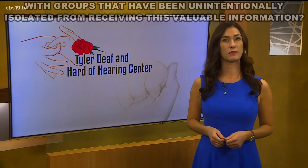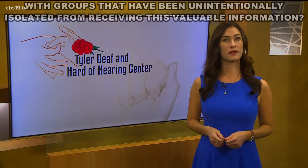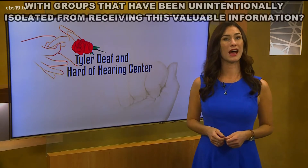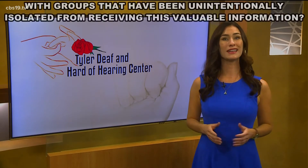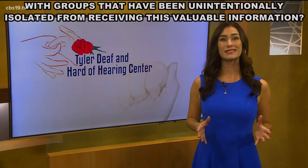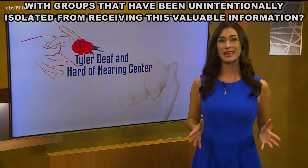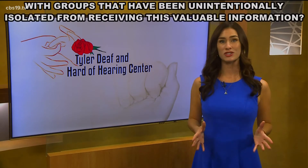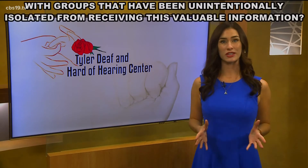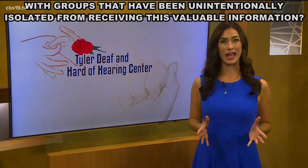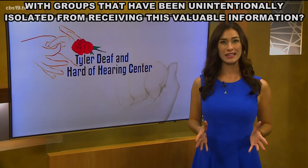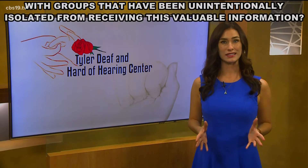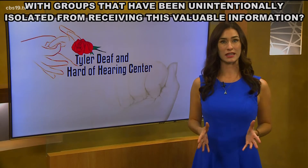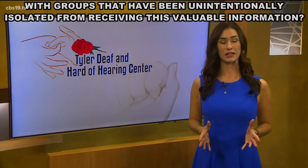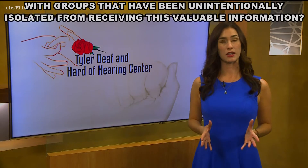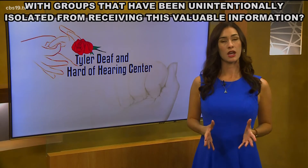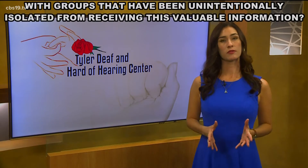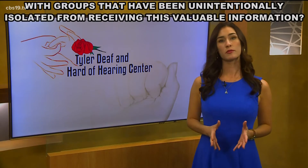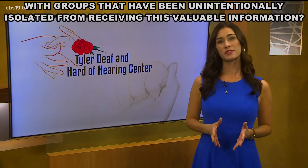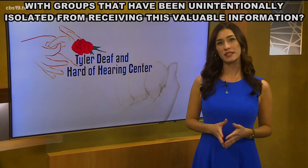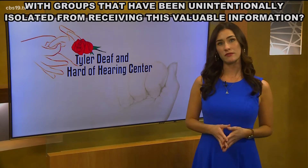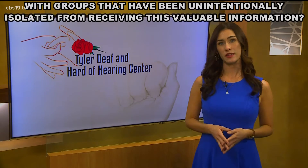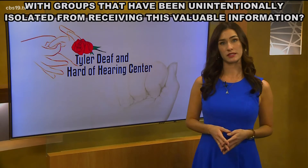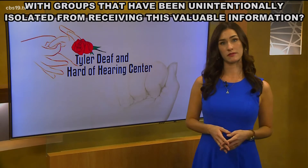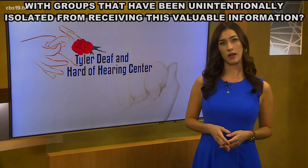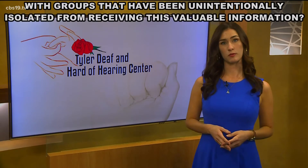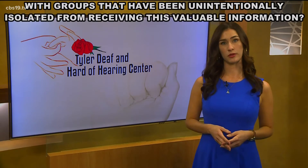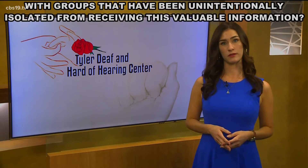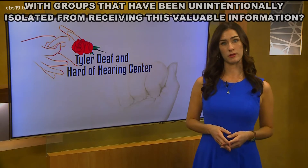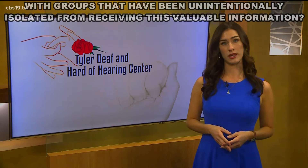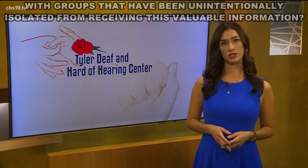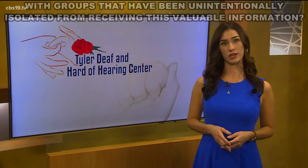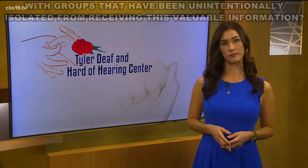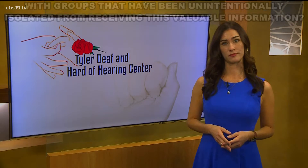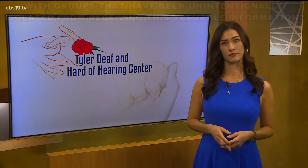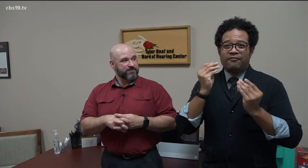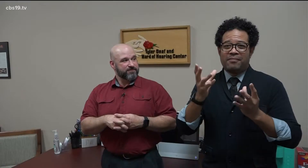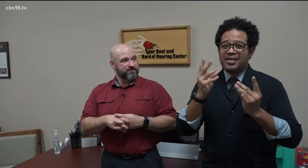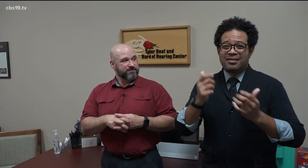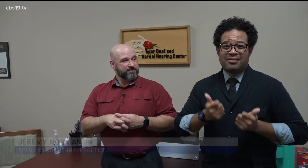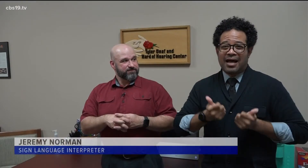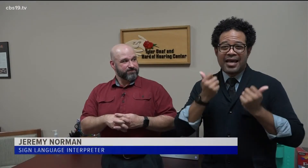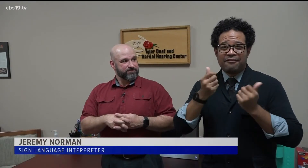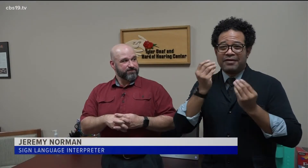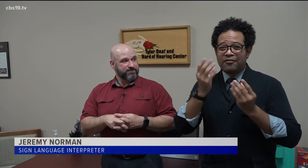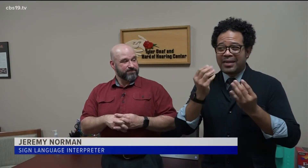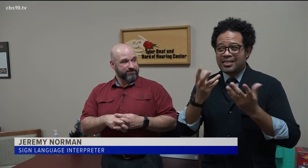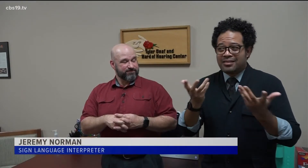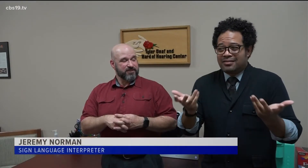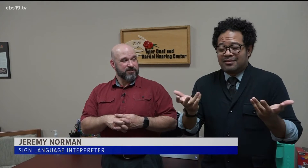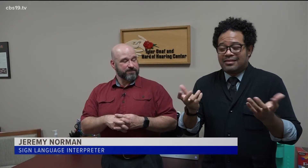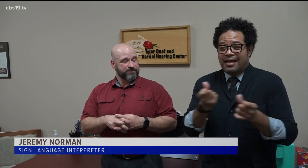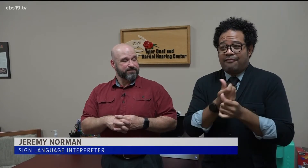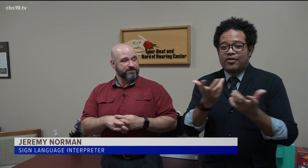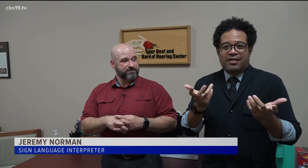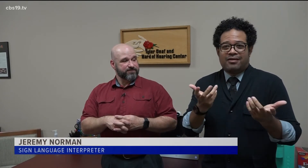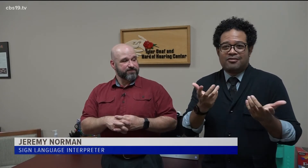that have been unintentionally isolated from receiving this valuable information information is life. Information is everything.